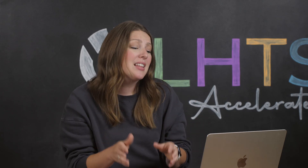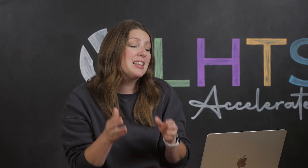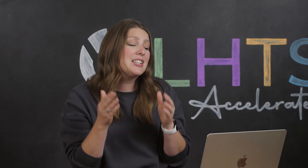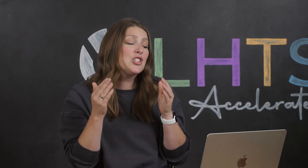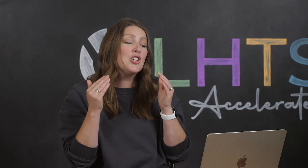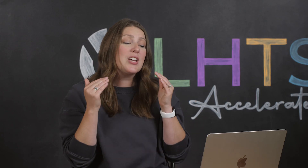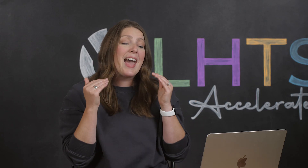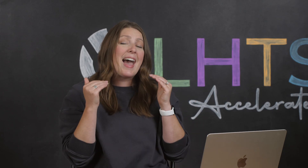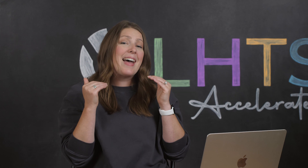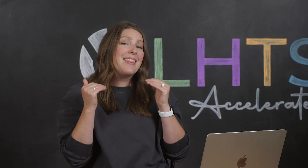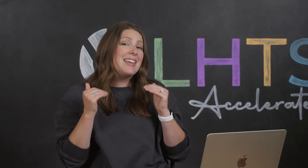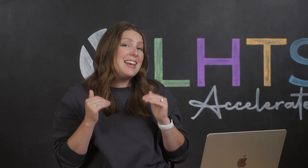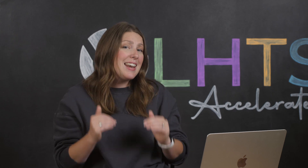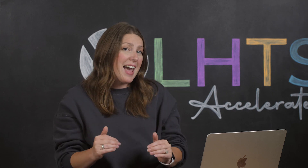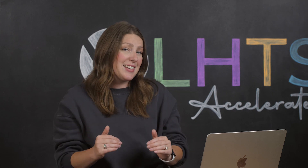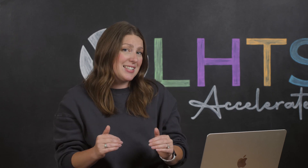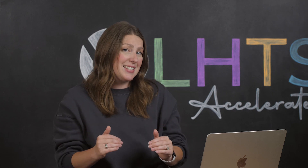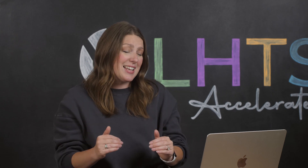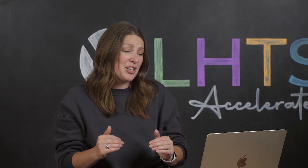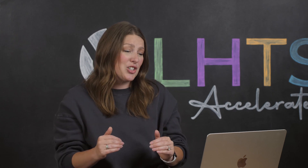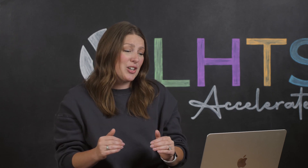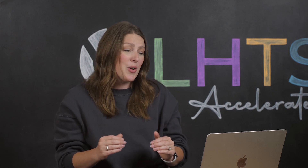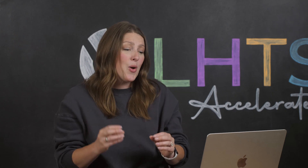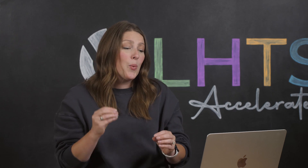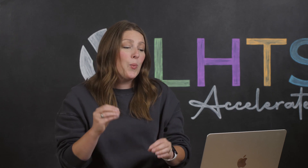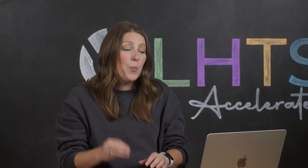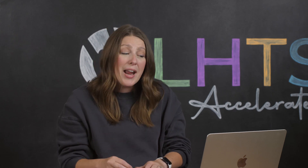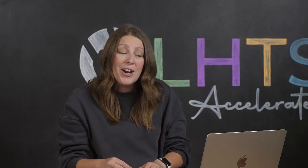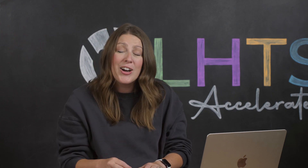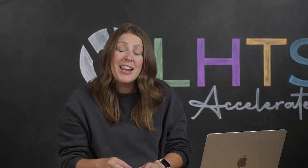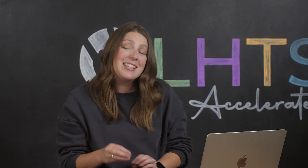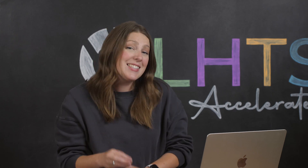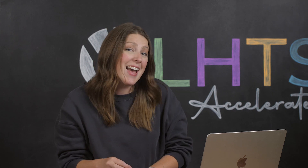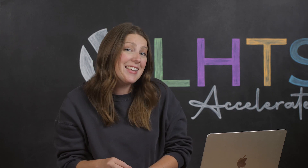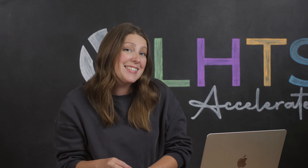Let's look at the next section where it says